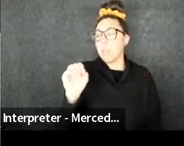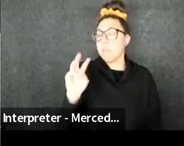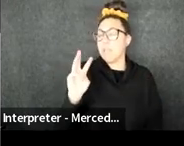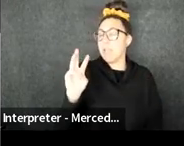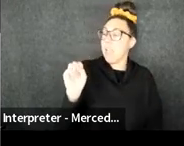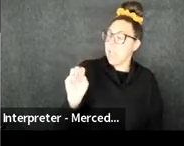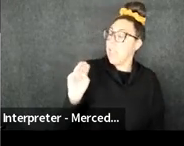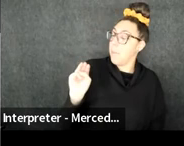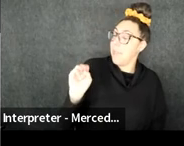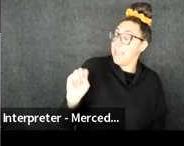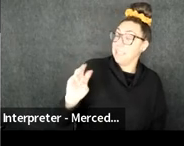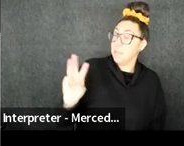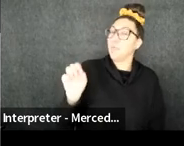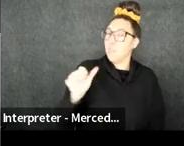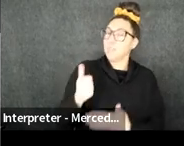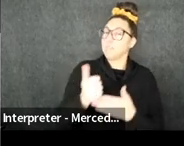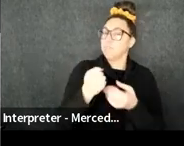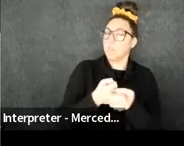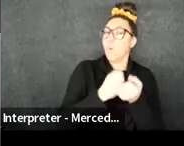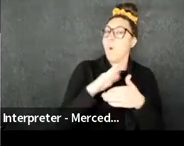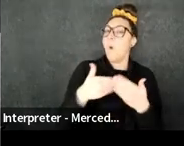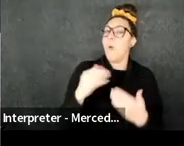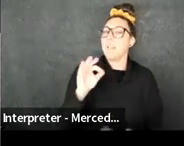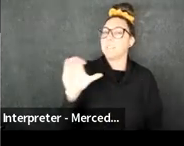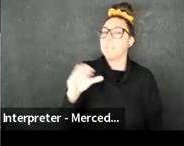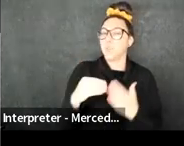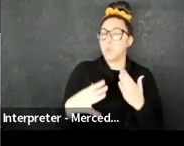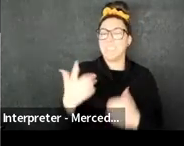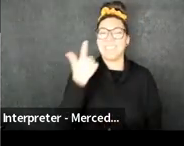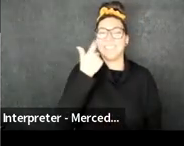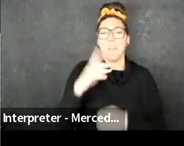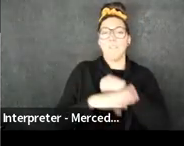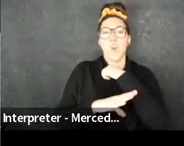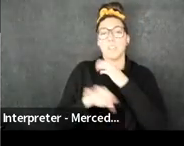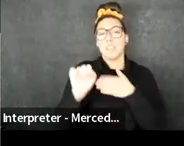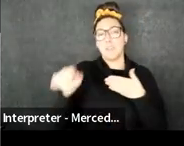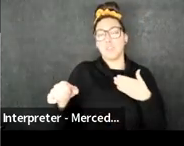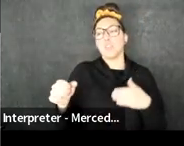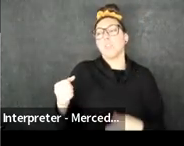all excuse students this past fall semester. Both Enrique and I have been interning online.